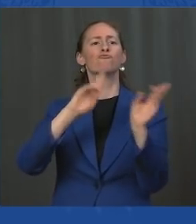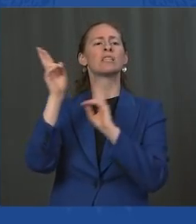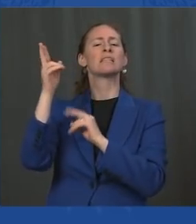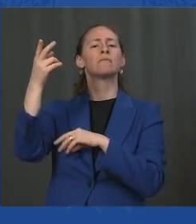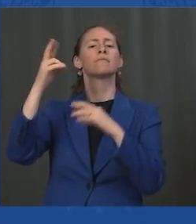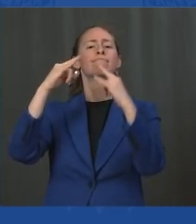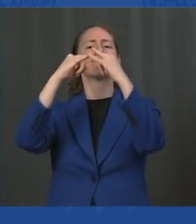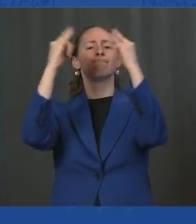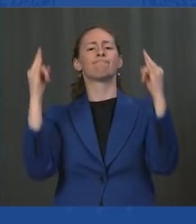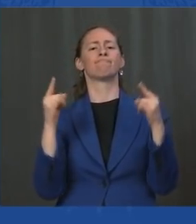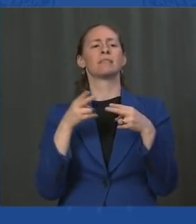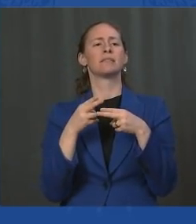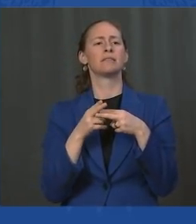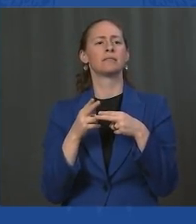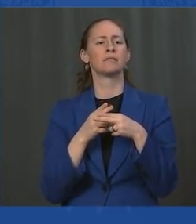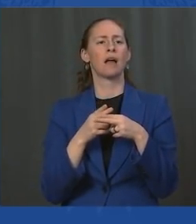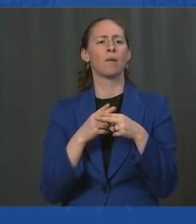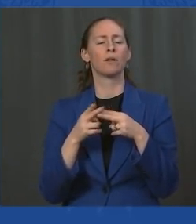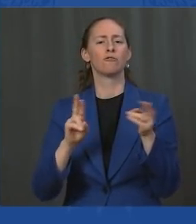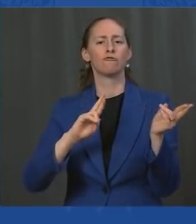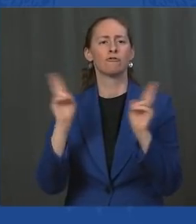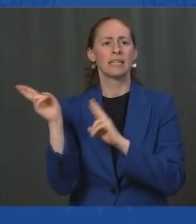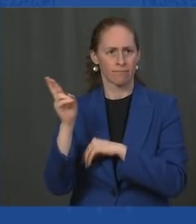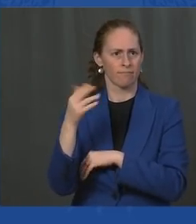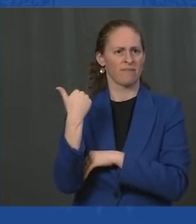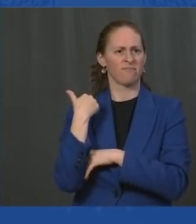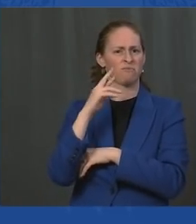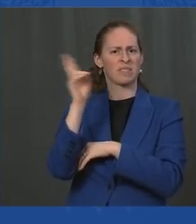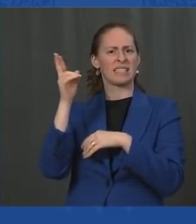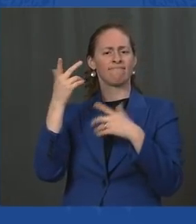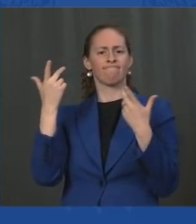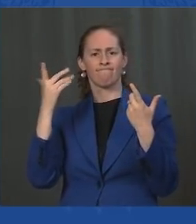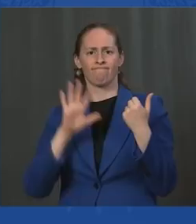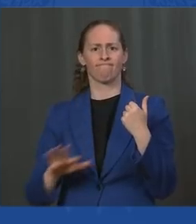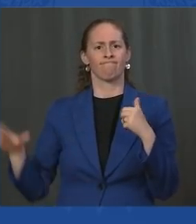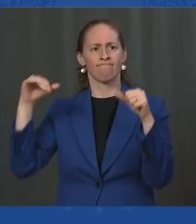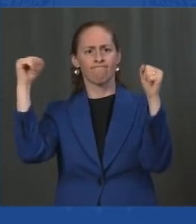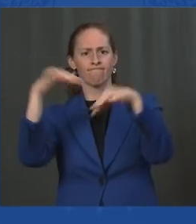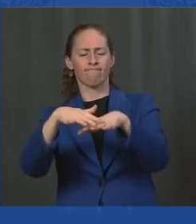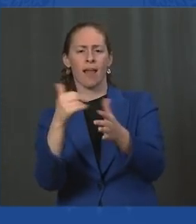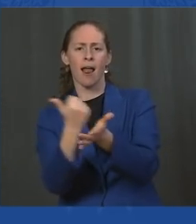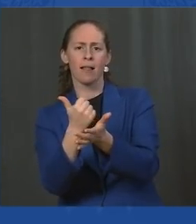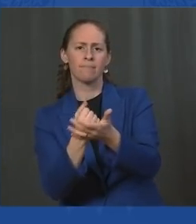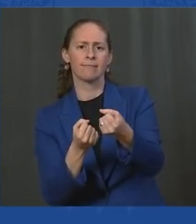available throughout the state. Since the hurricane hit, more than 6,000 members